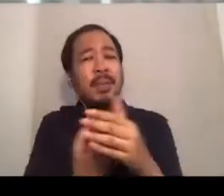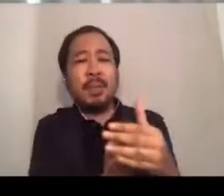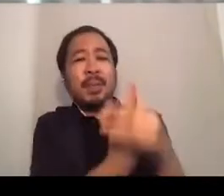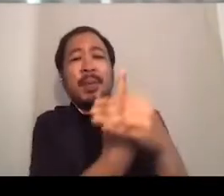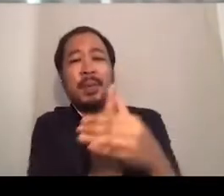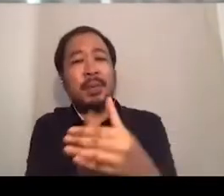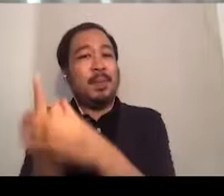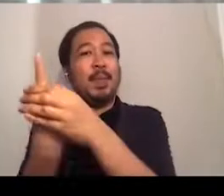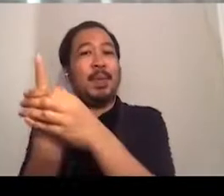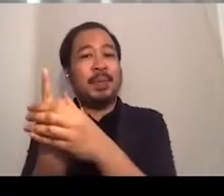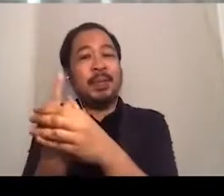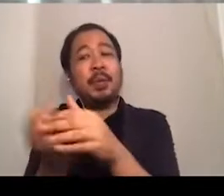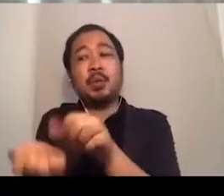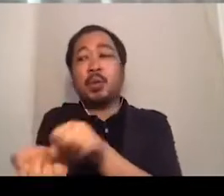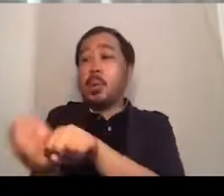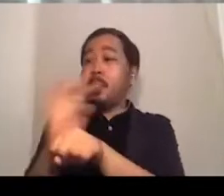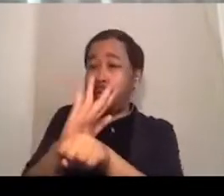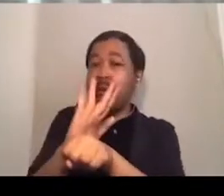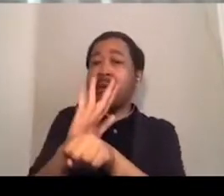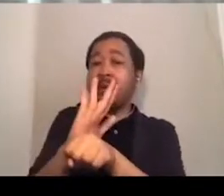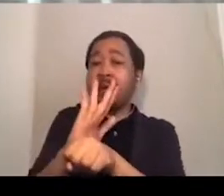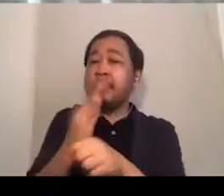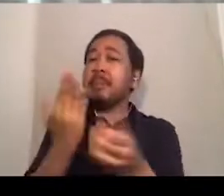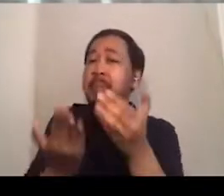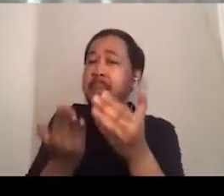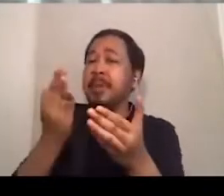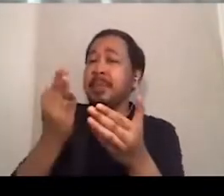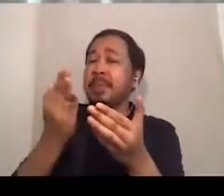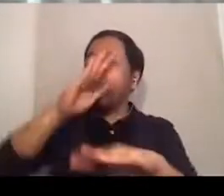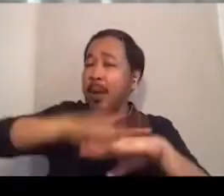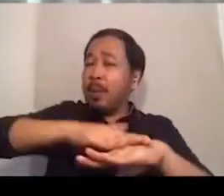the concept of inclusion, the concept of collaboration,